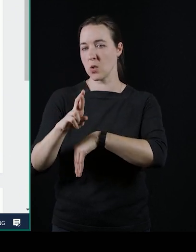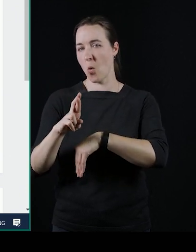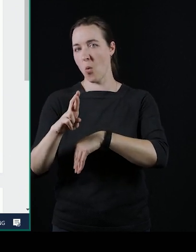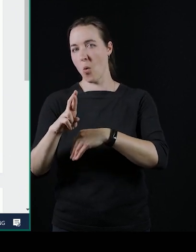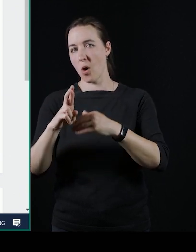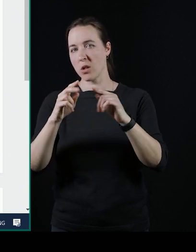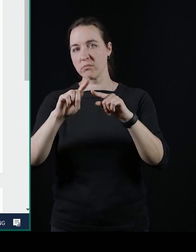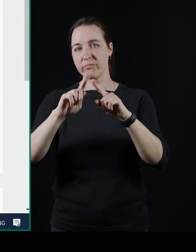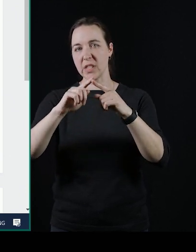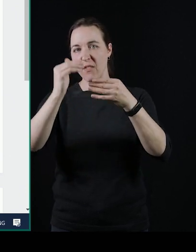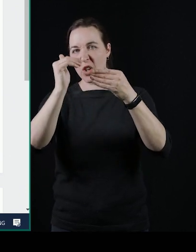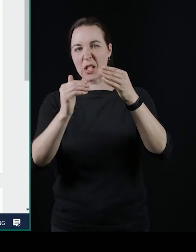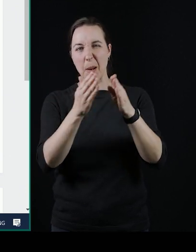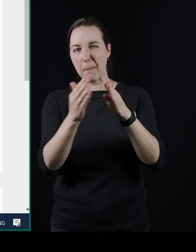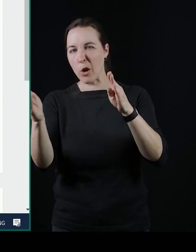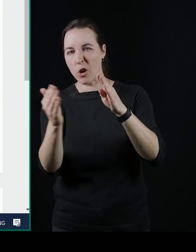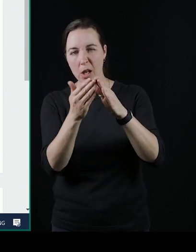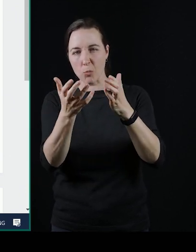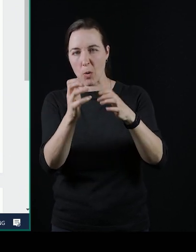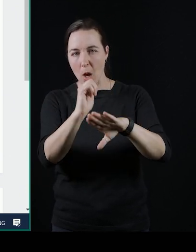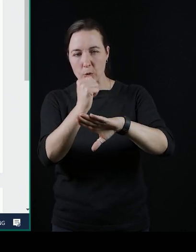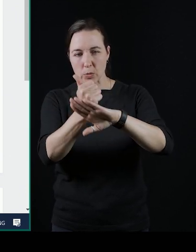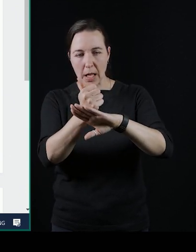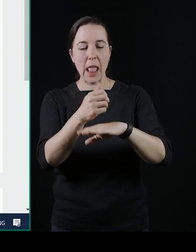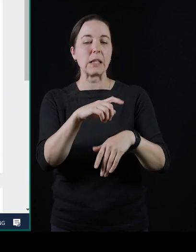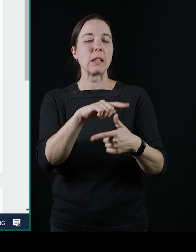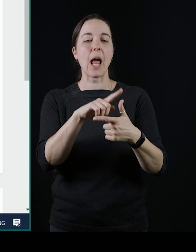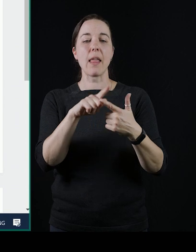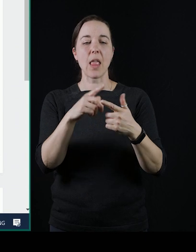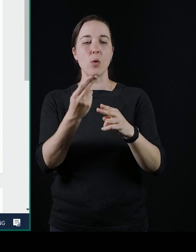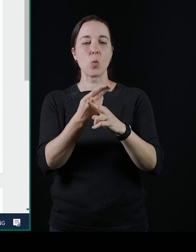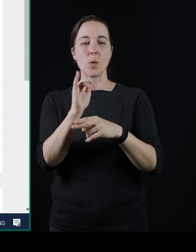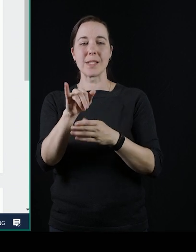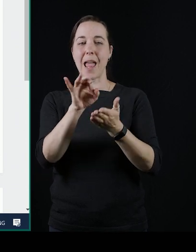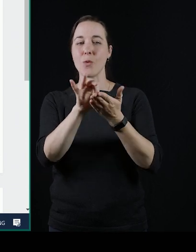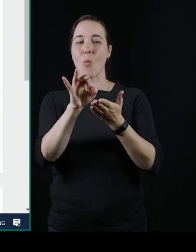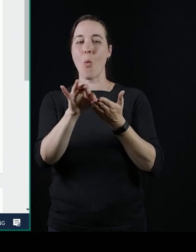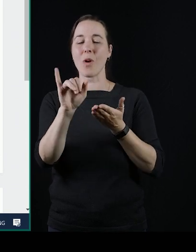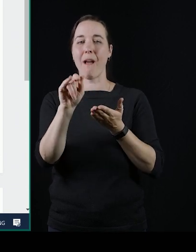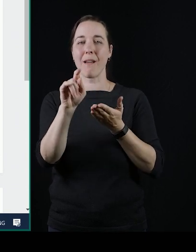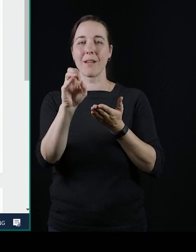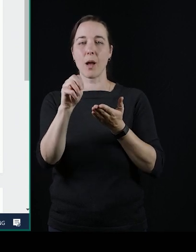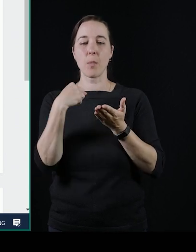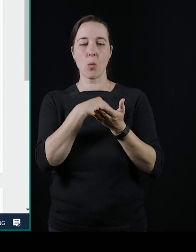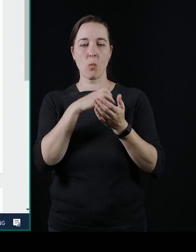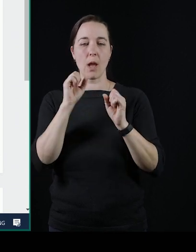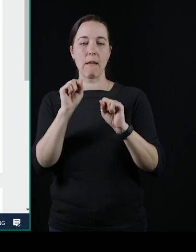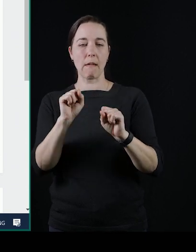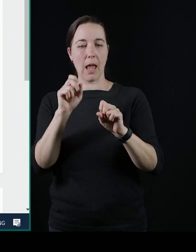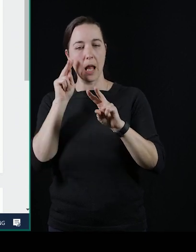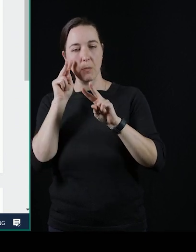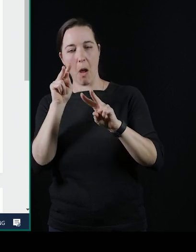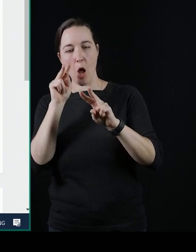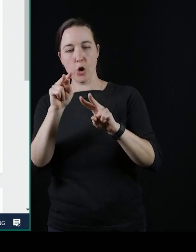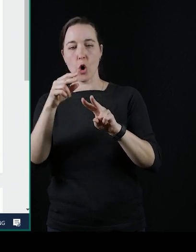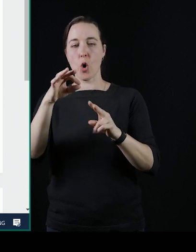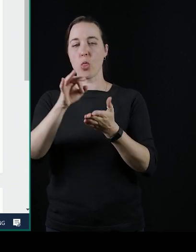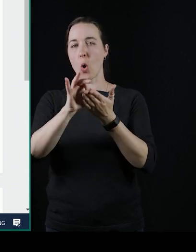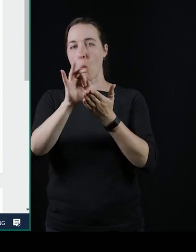which is basically the users, in course, that we have done over the last build, over the last seven days,